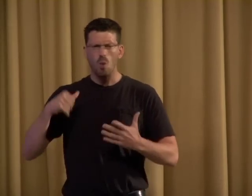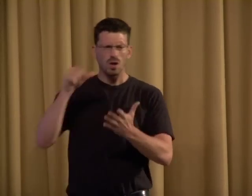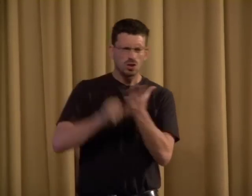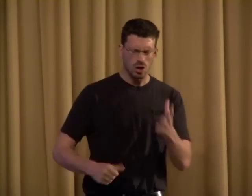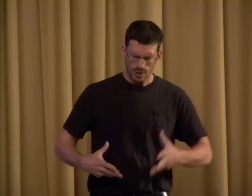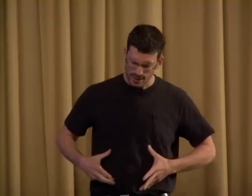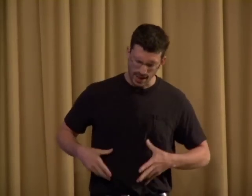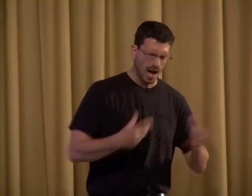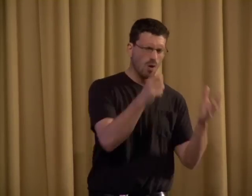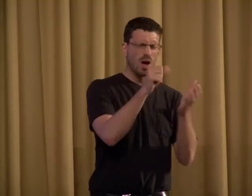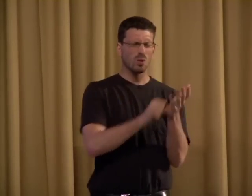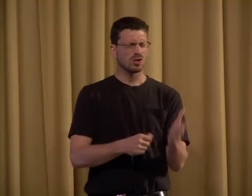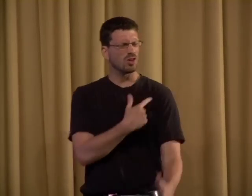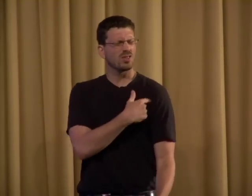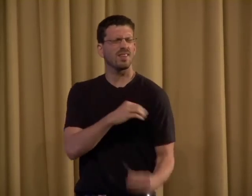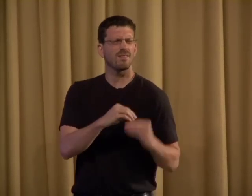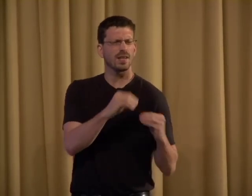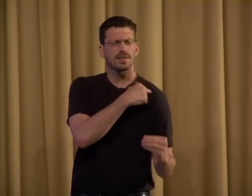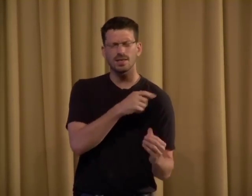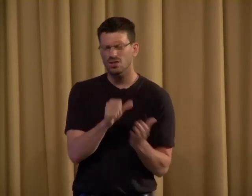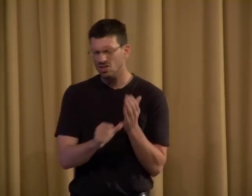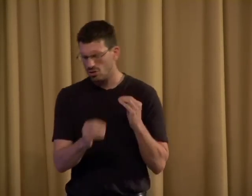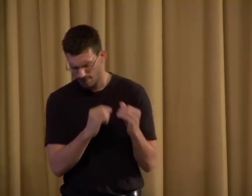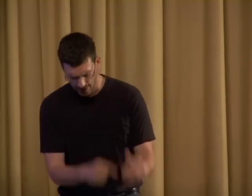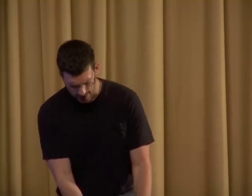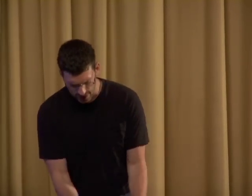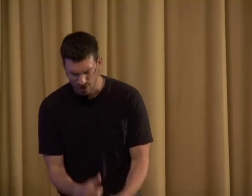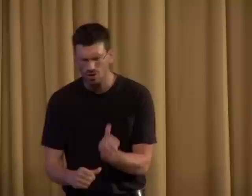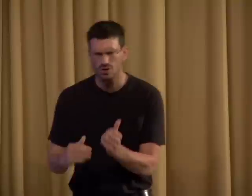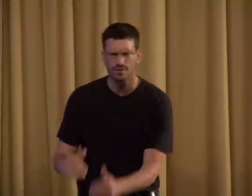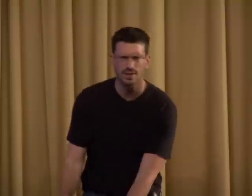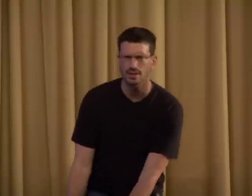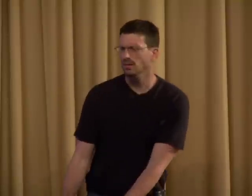And she said No! No! Absolutely not! I want the surgery! I want the tumor out! And I want surgery on my shoulder! It needs to be fixed. And I want my knees replaced and fix the pain in my side! Come on! Let's do it now!